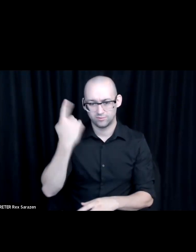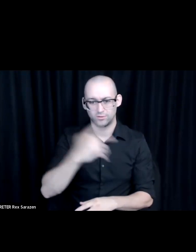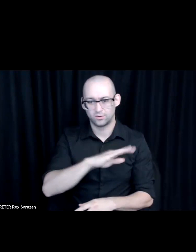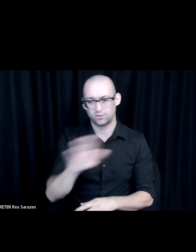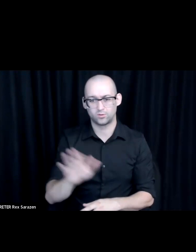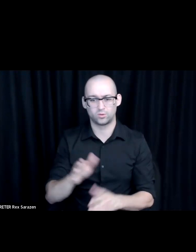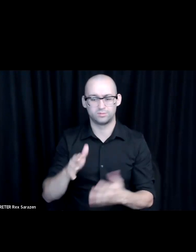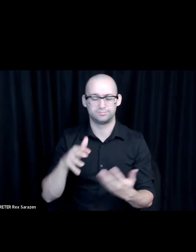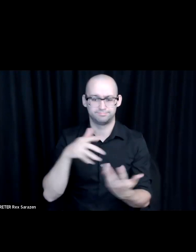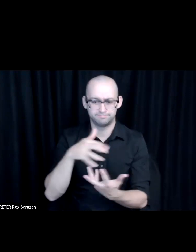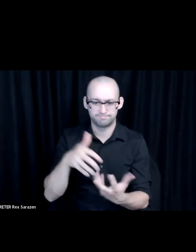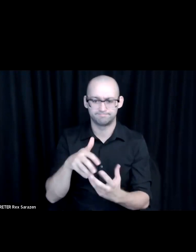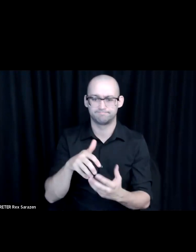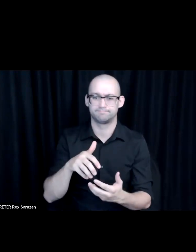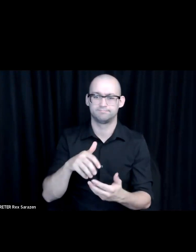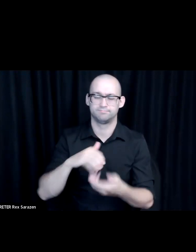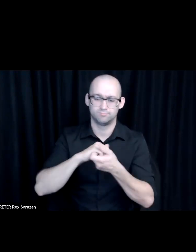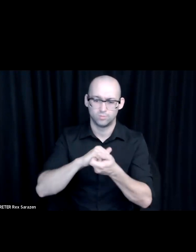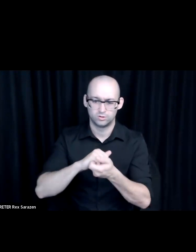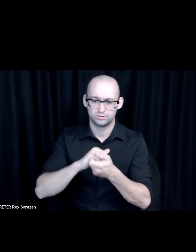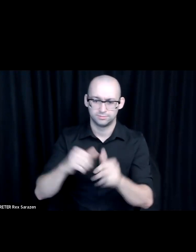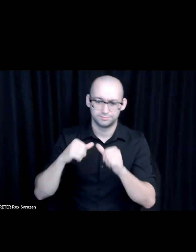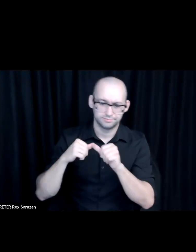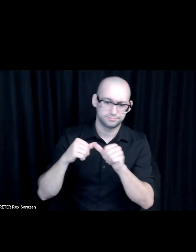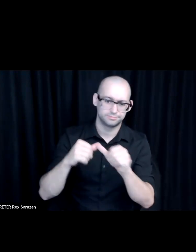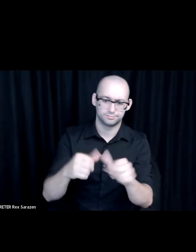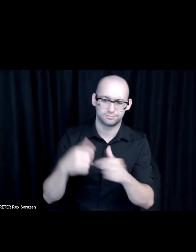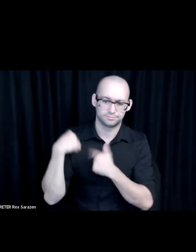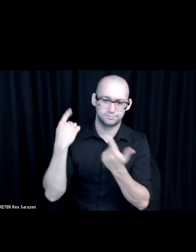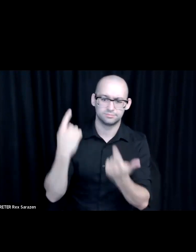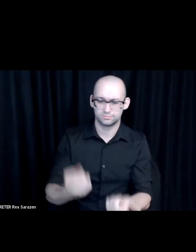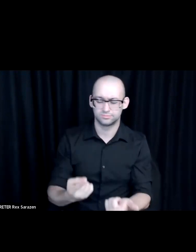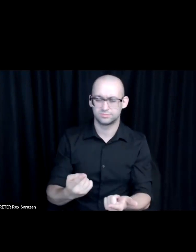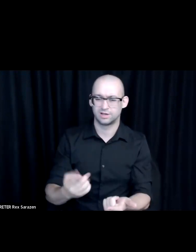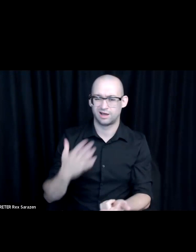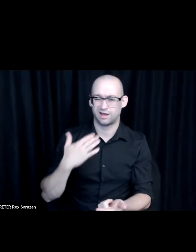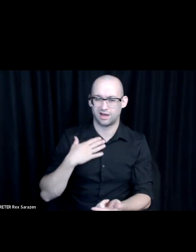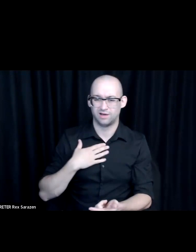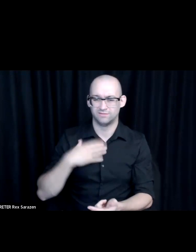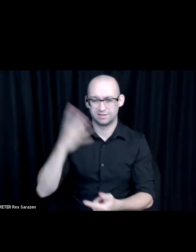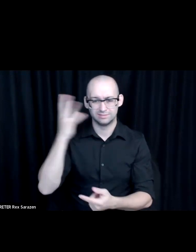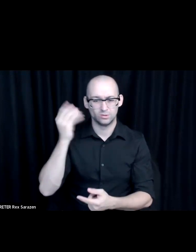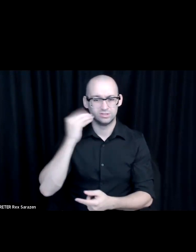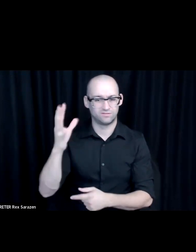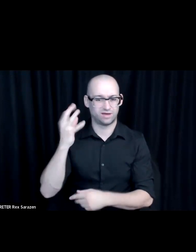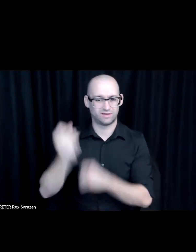think that I've had the privilege of being here now over 5 and a half years in this role. So have